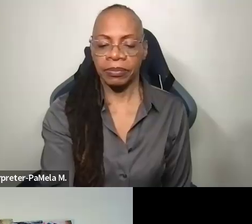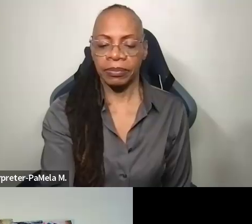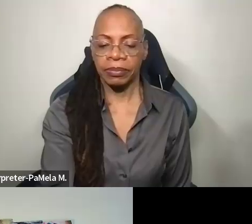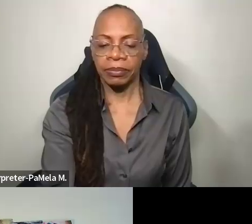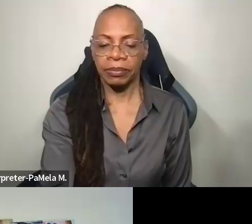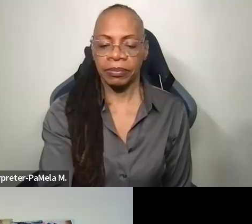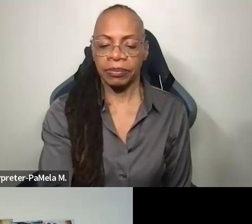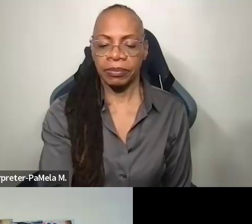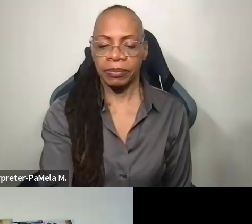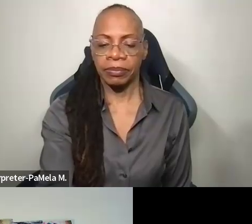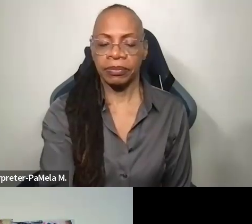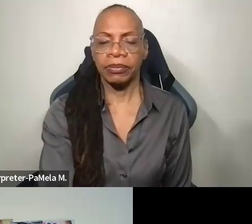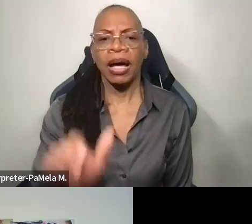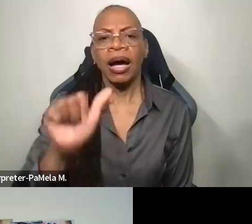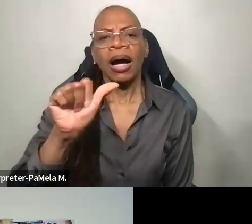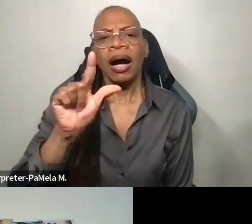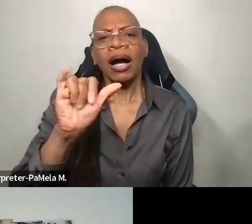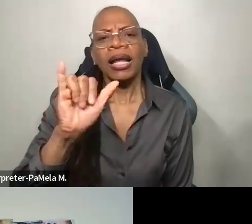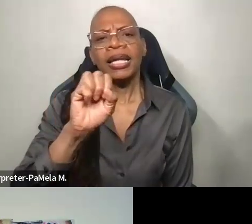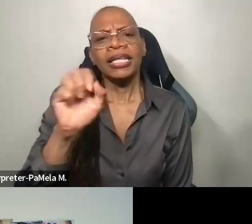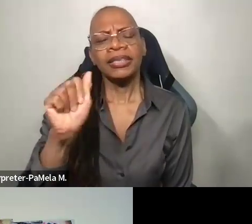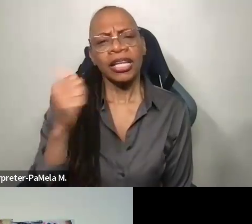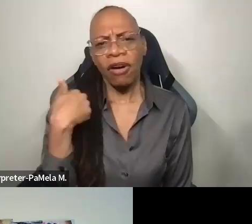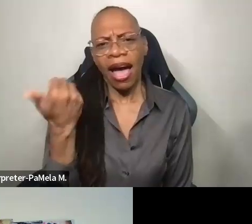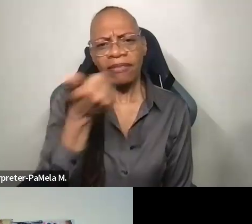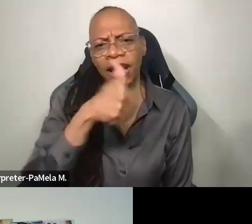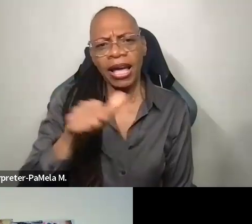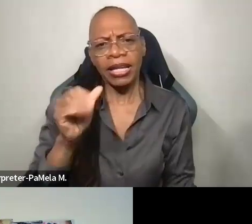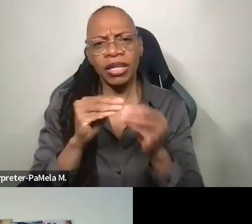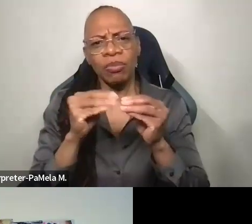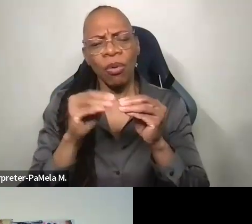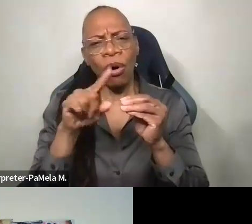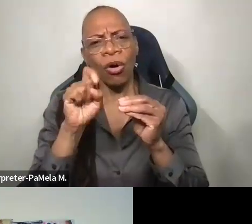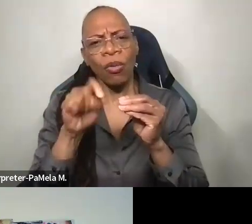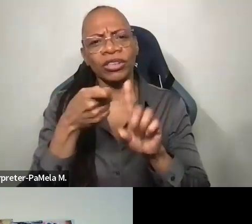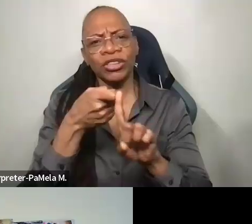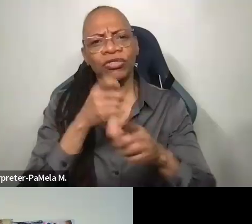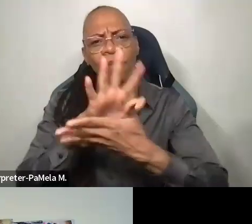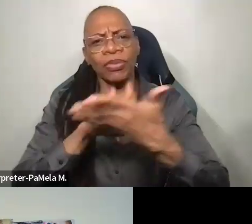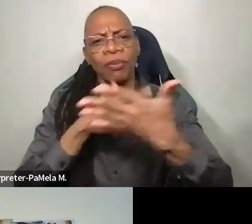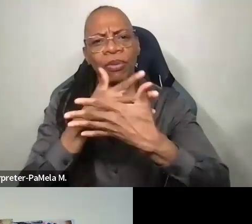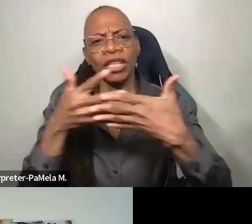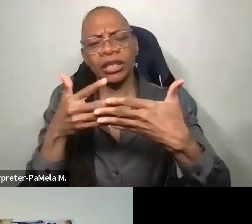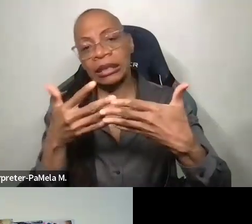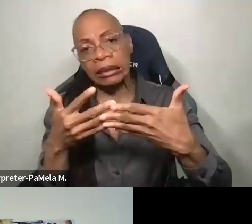All right, Alissa, did you have any other questions from the spreadsheet that you, or from, I guess, last week's webinar